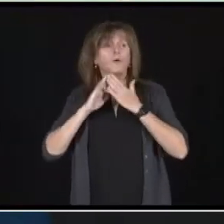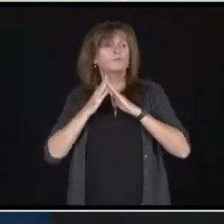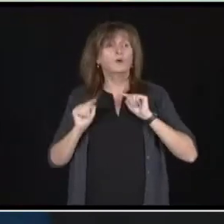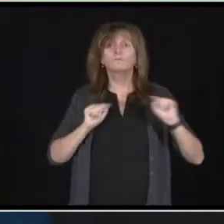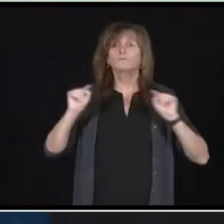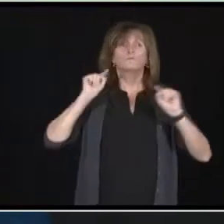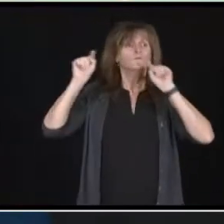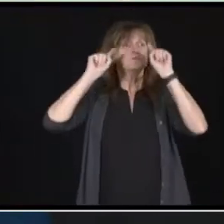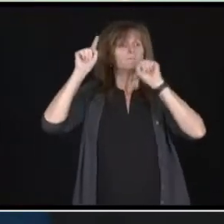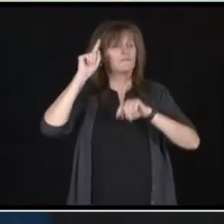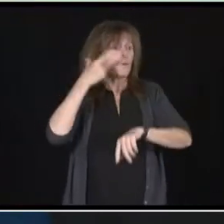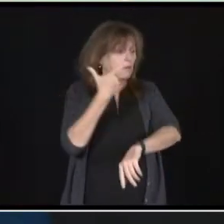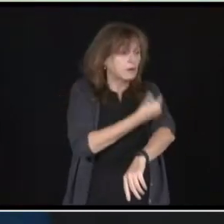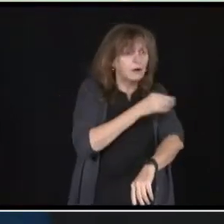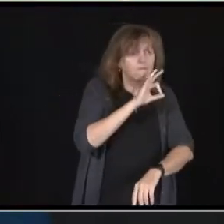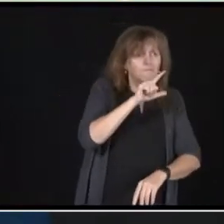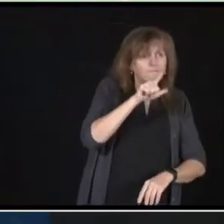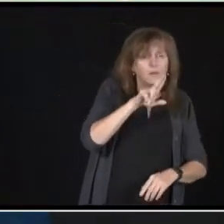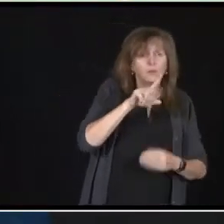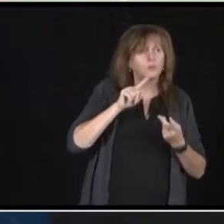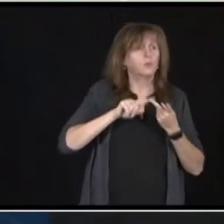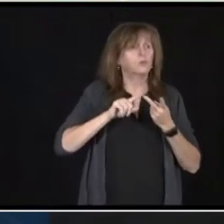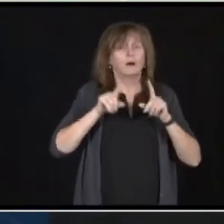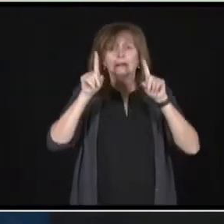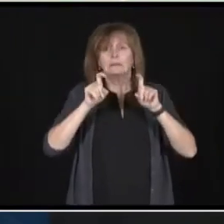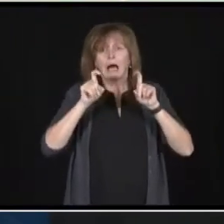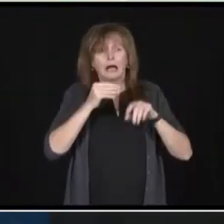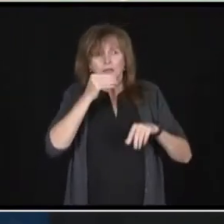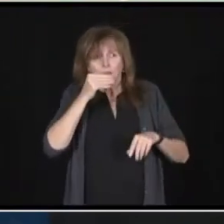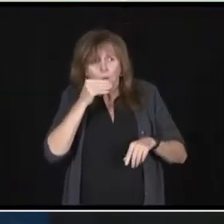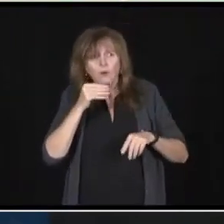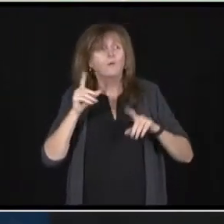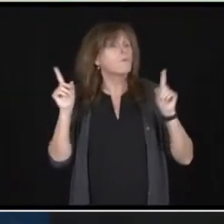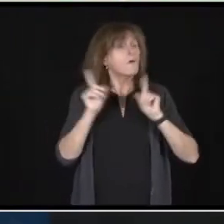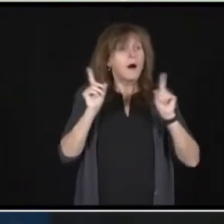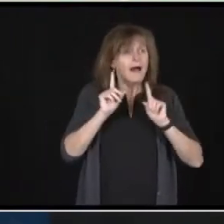flu vaccinations and testing and locations including Oakville, Yvonne,